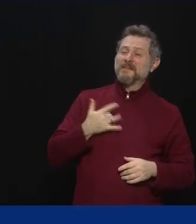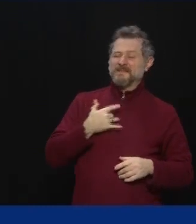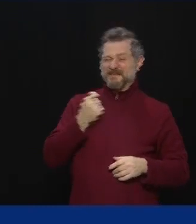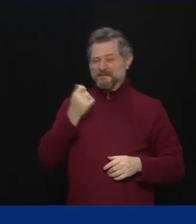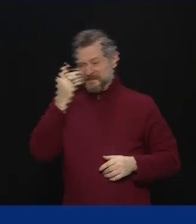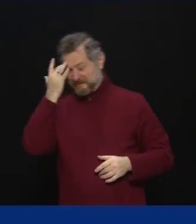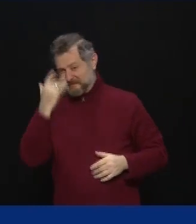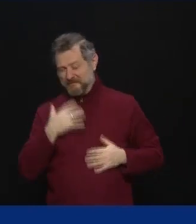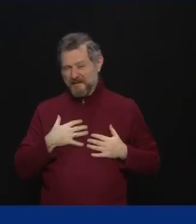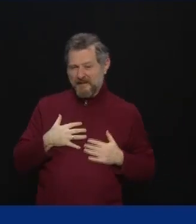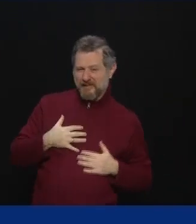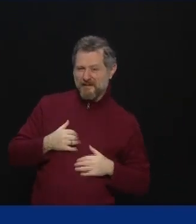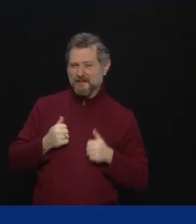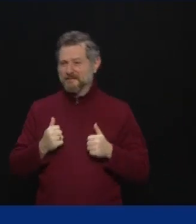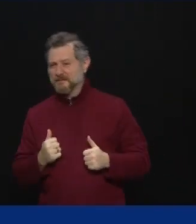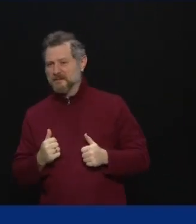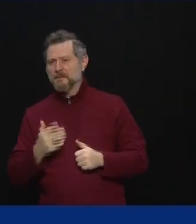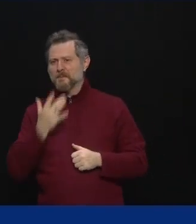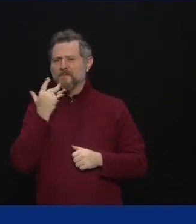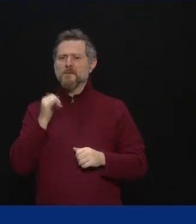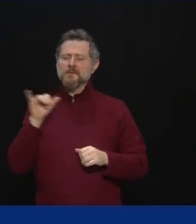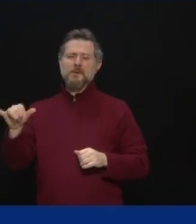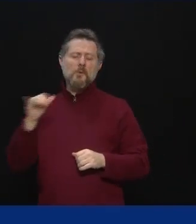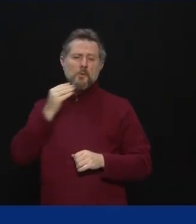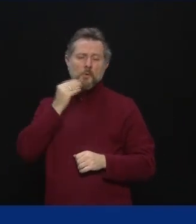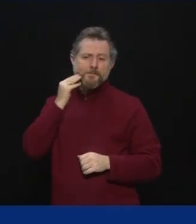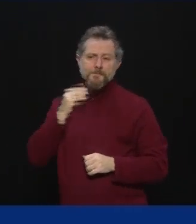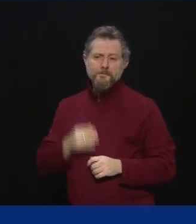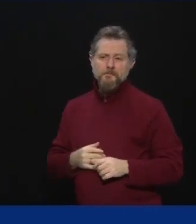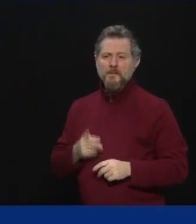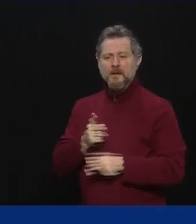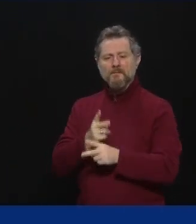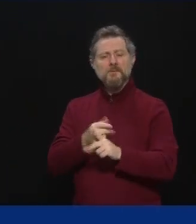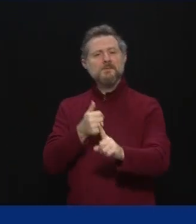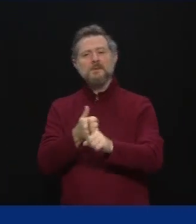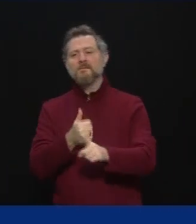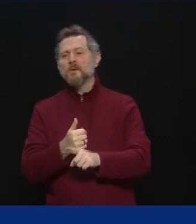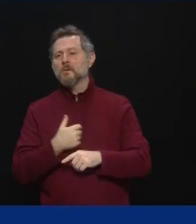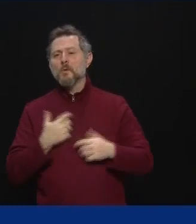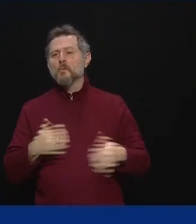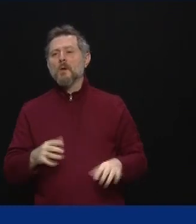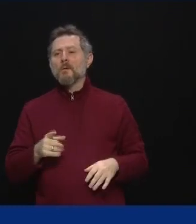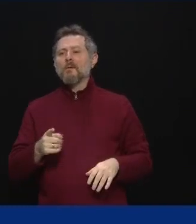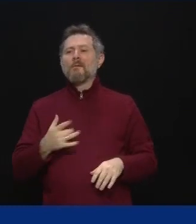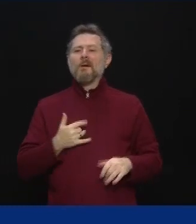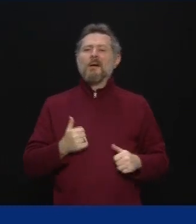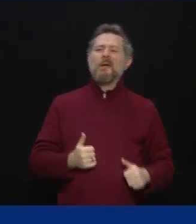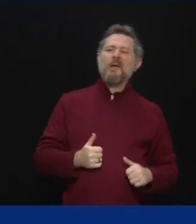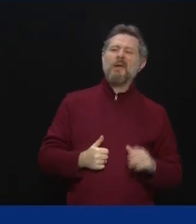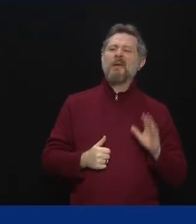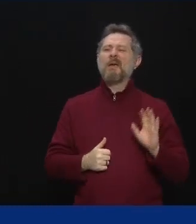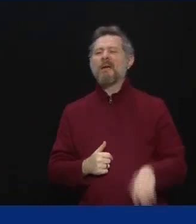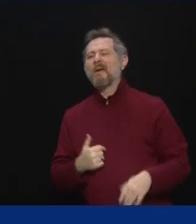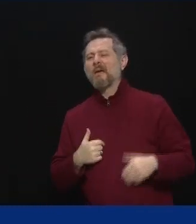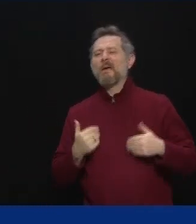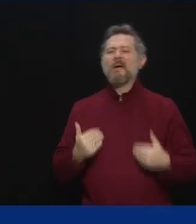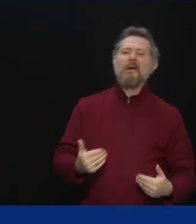PANDEMIC. SO IF YOU ALSO JUST -- UNDER THE WEATHER, JUST STAY HOME. A TIME FOR YOU TO SAY, I'M GOING